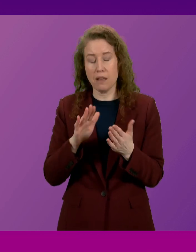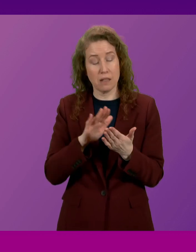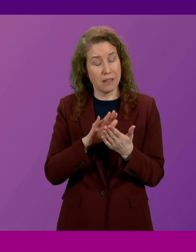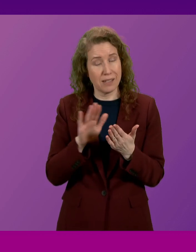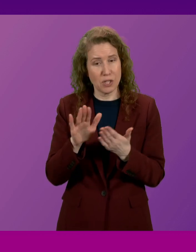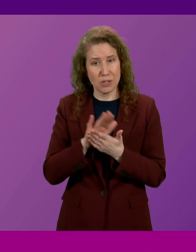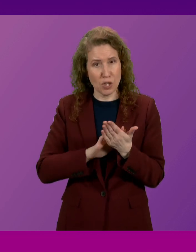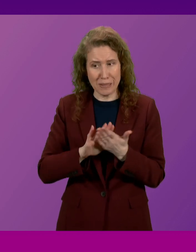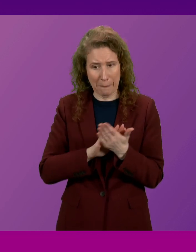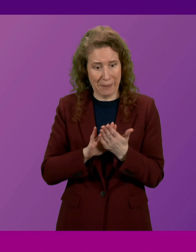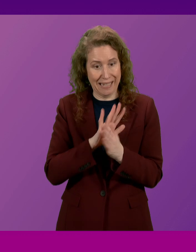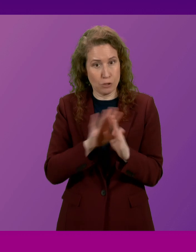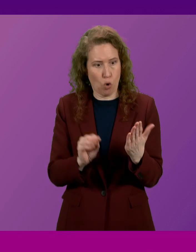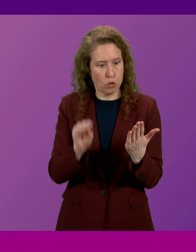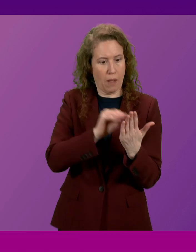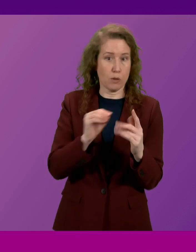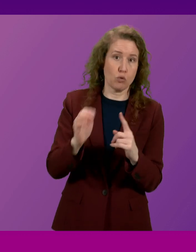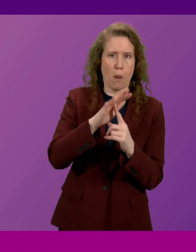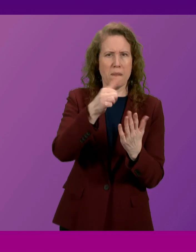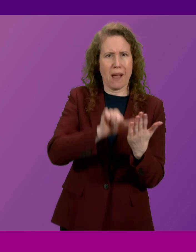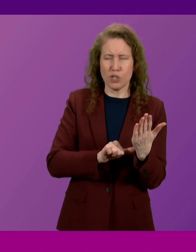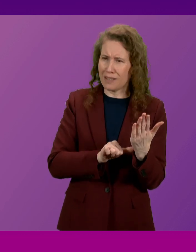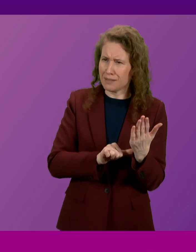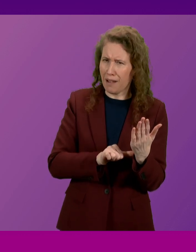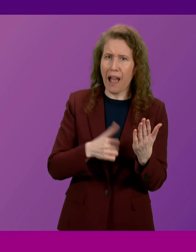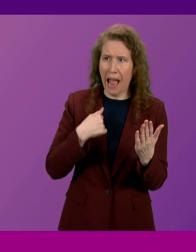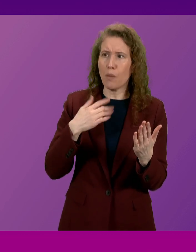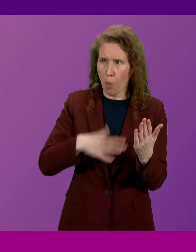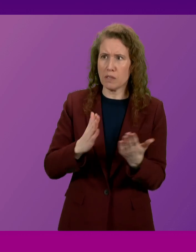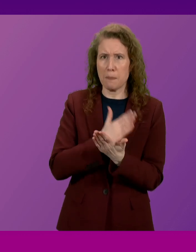right at the top of my agenda. I want to see that the future of the University of